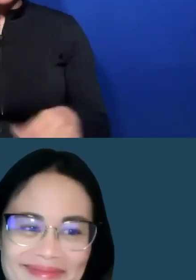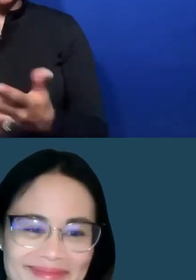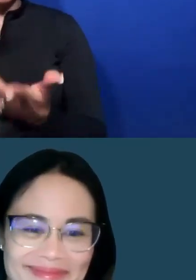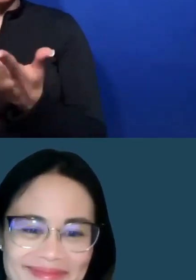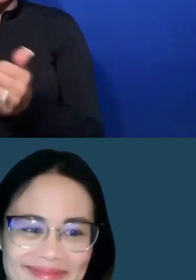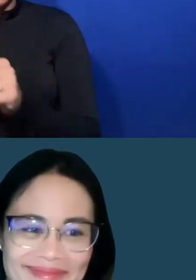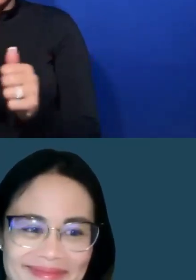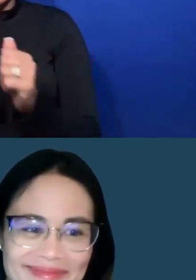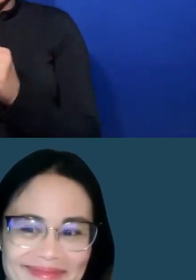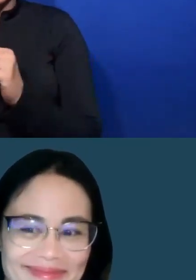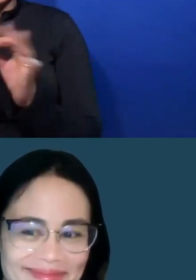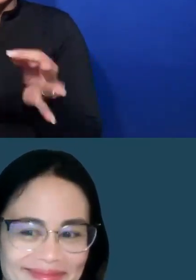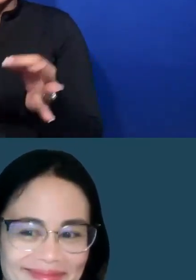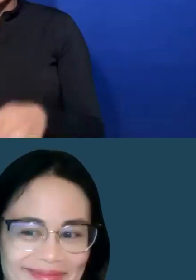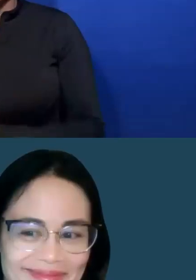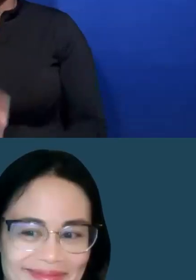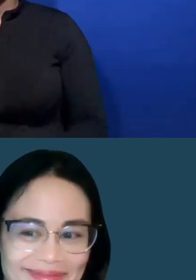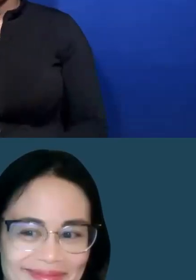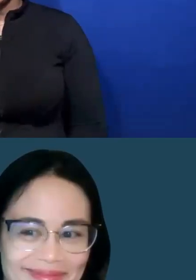I'm going to take one more question from the chat, which is that